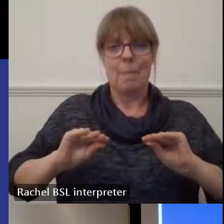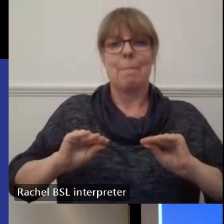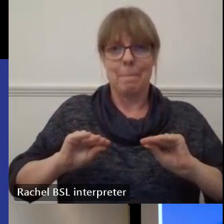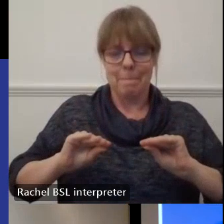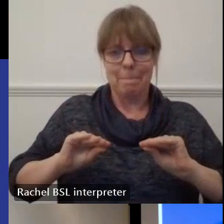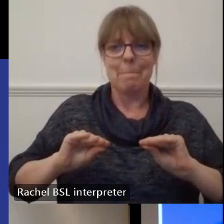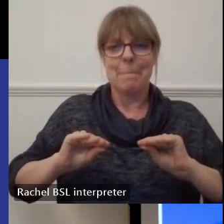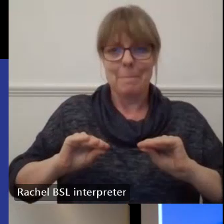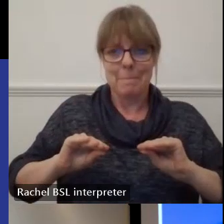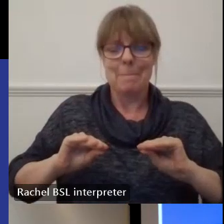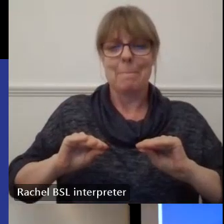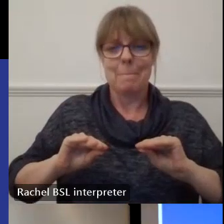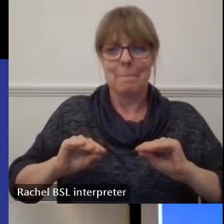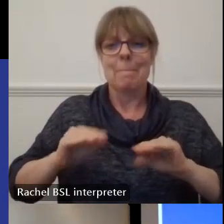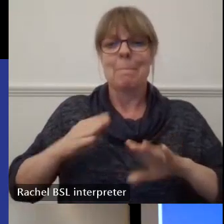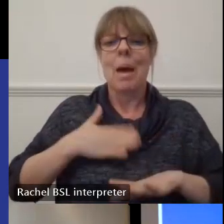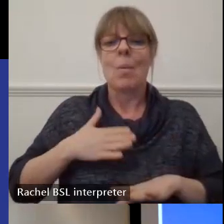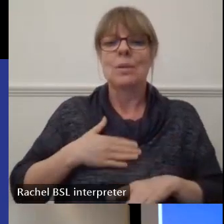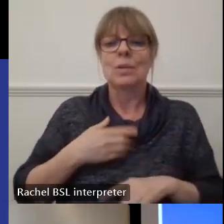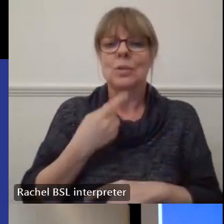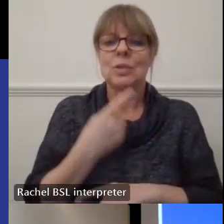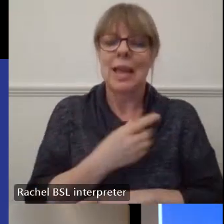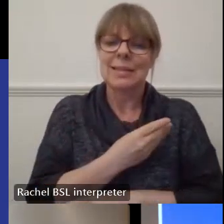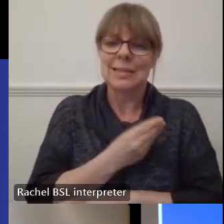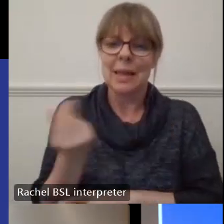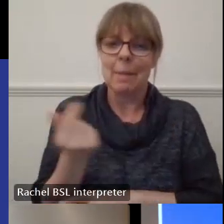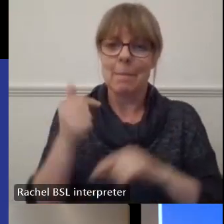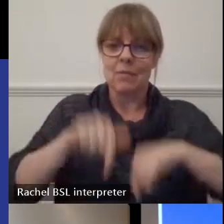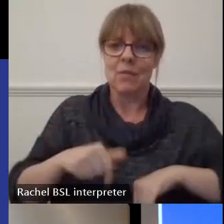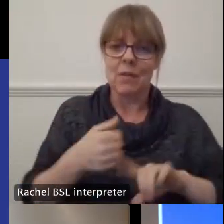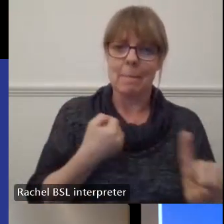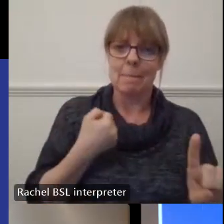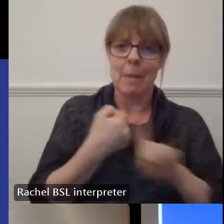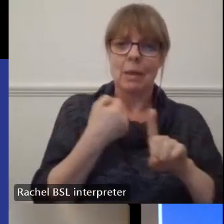So I just want to reiterate that some of us from Make Your Mark will stay for the next half an hour.